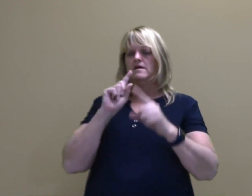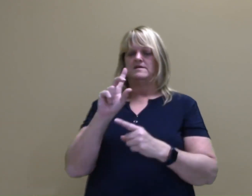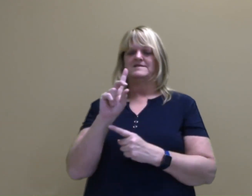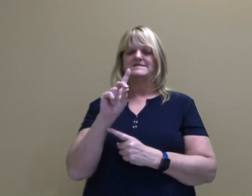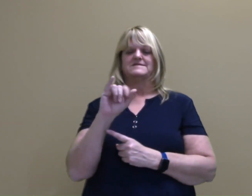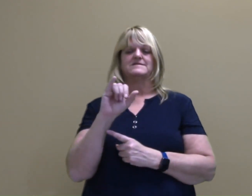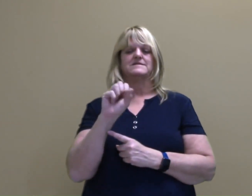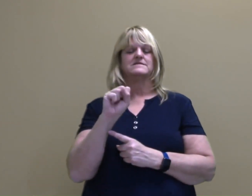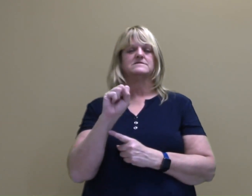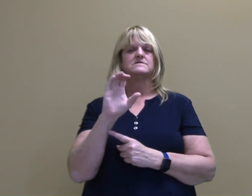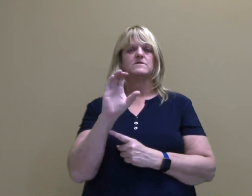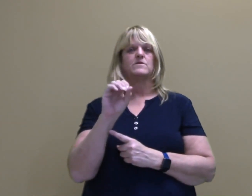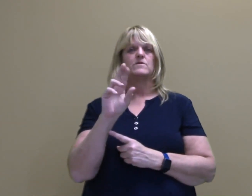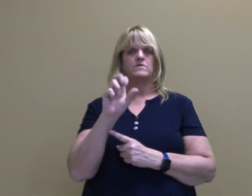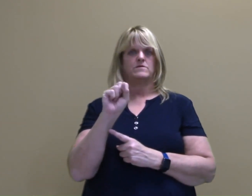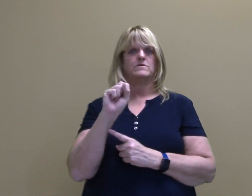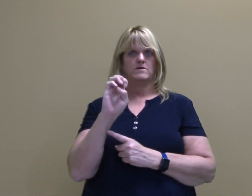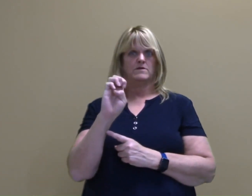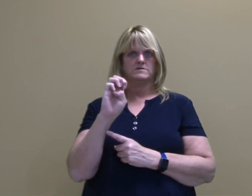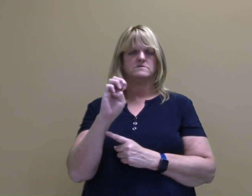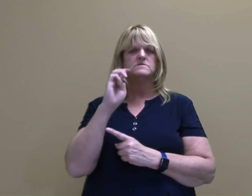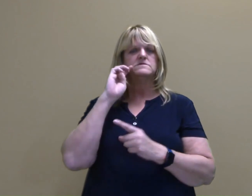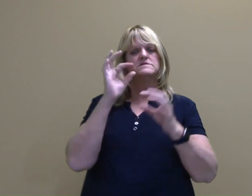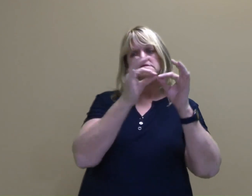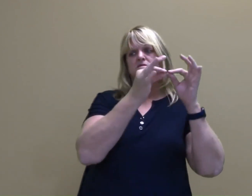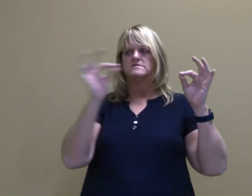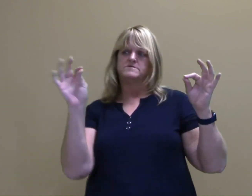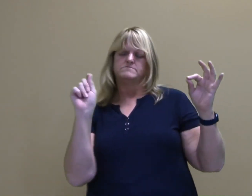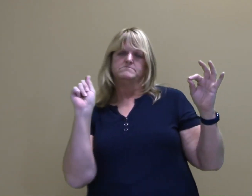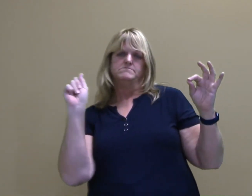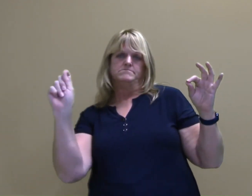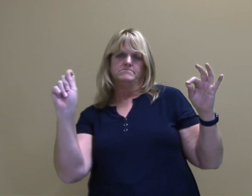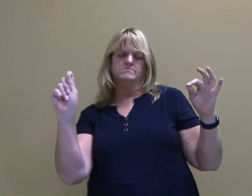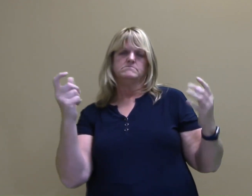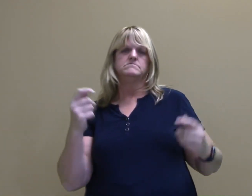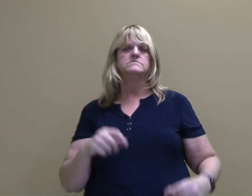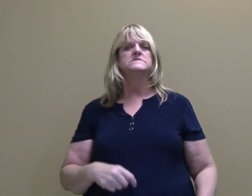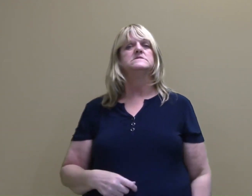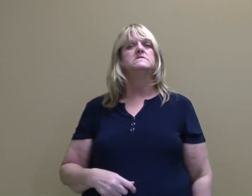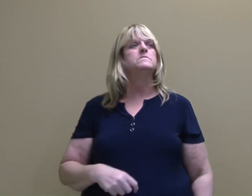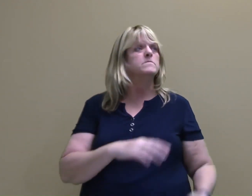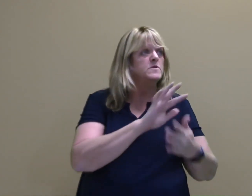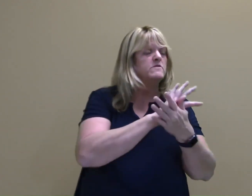Then there is the discourse category where you use various head movements to signify the punctuation marks such as period or comma.